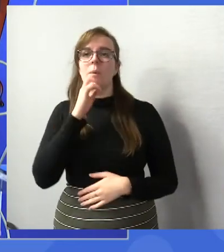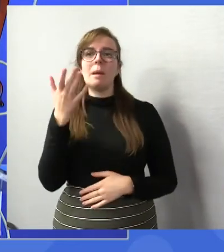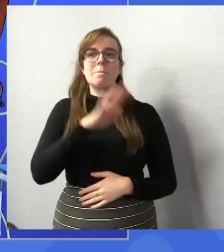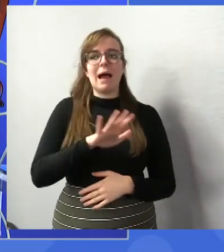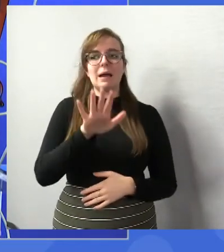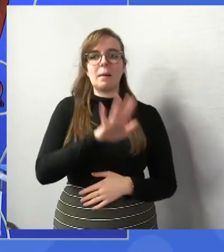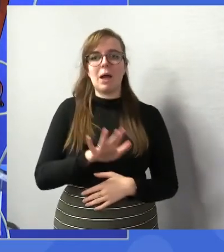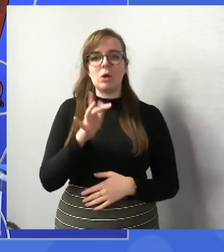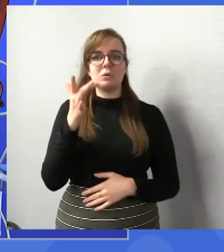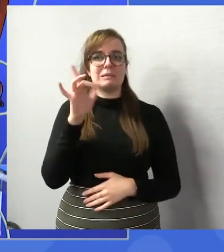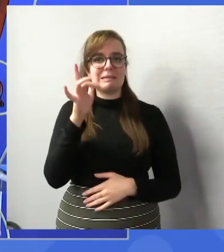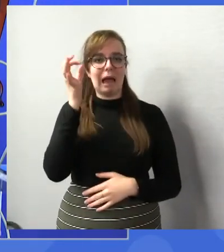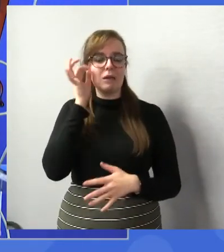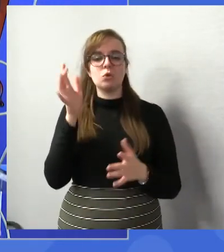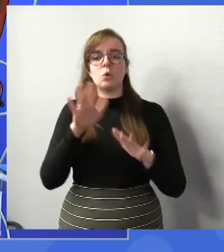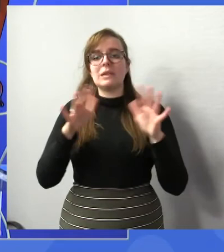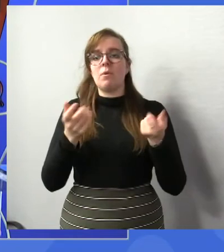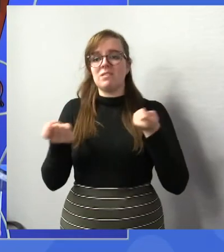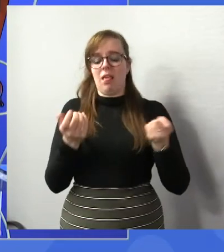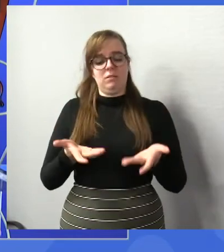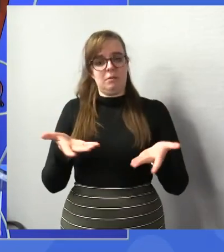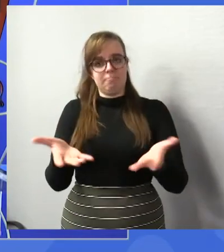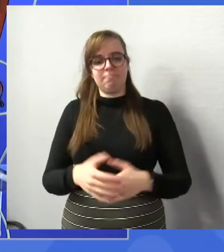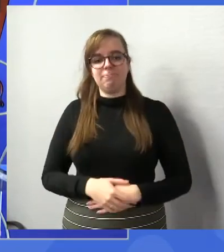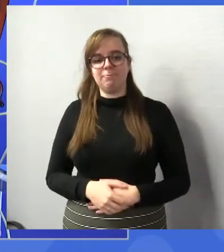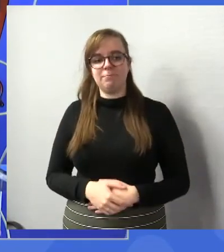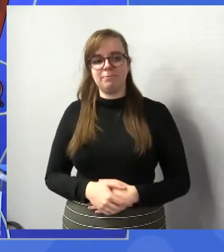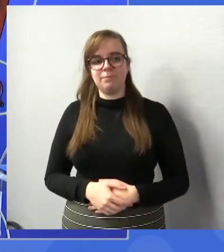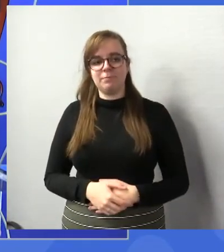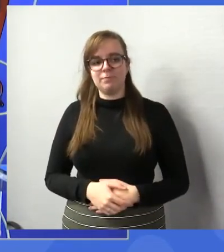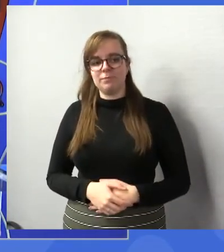facilitators take it away for the consent Thanks